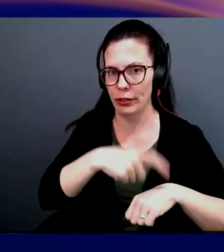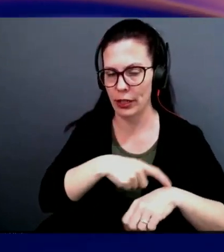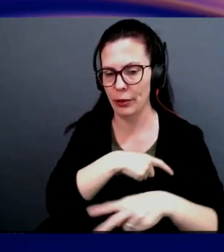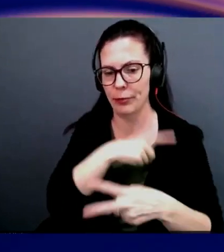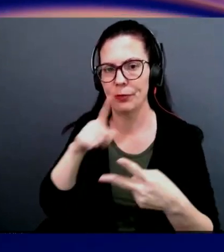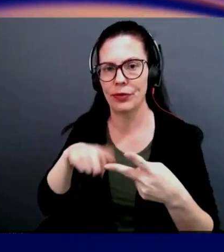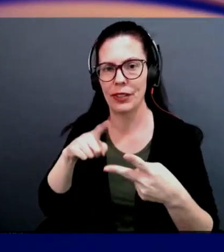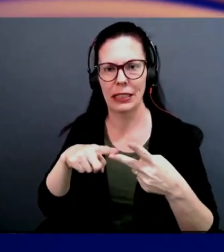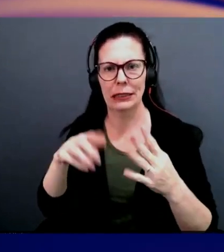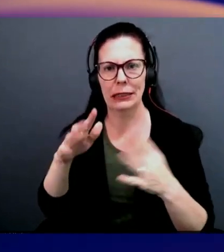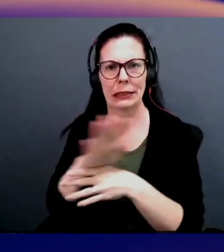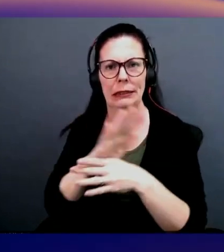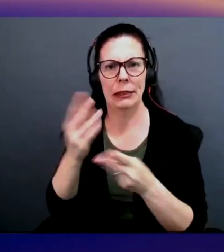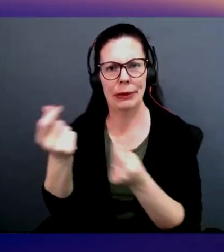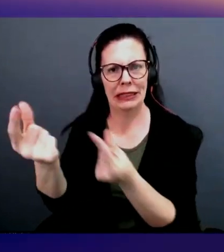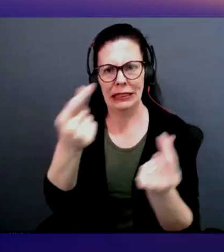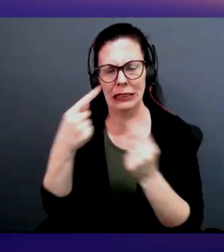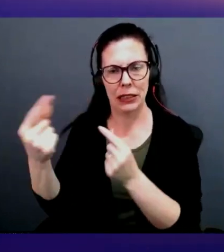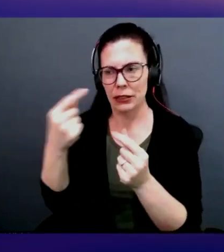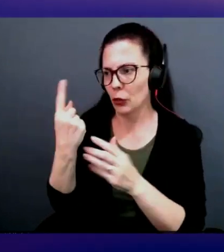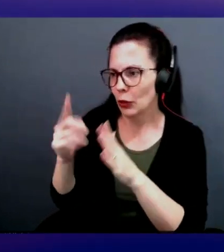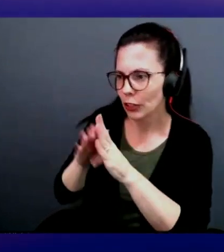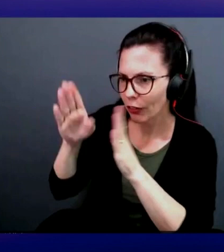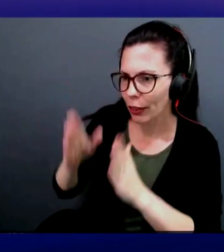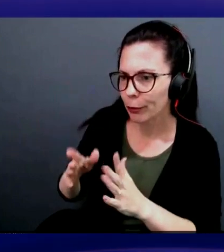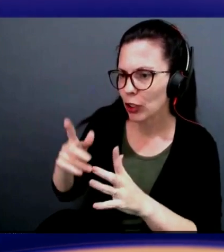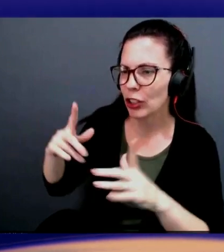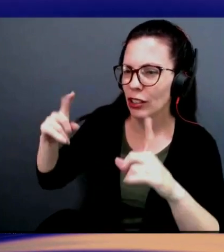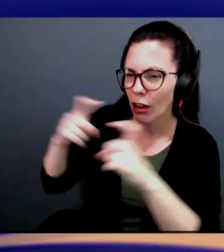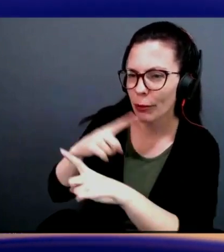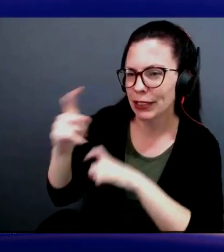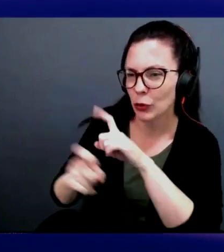where one developer is running a complex query which is impacting your work.